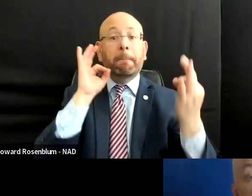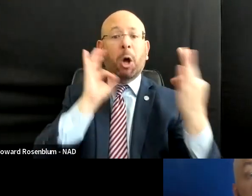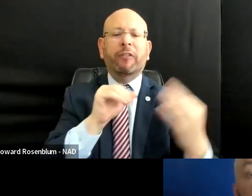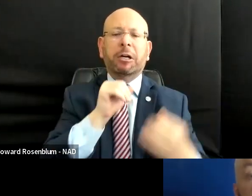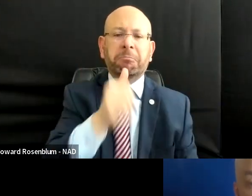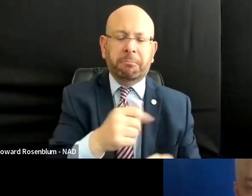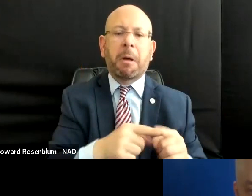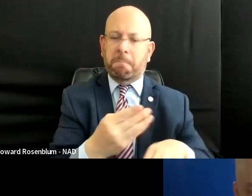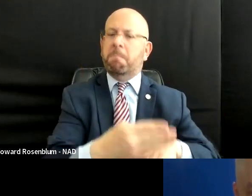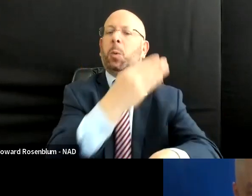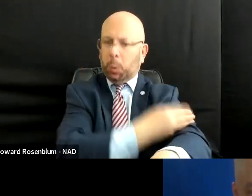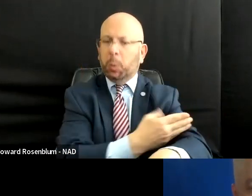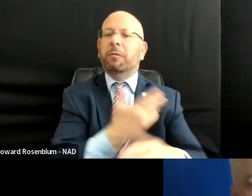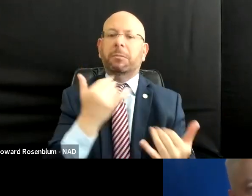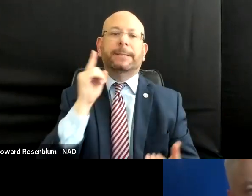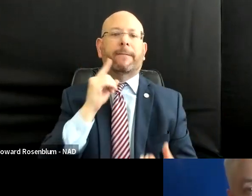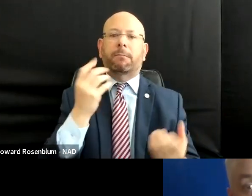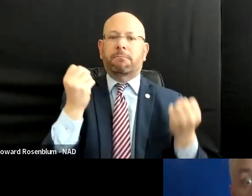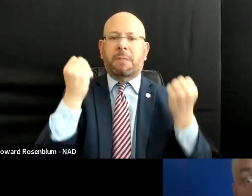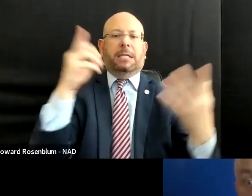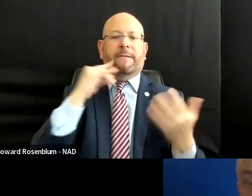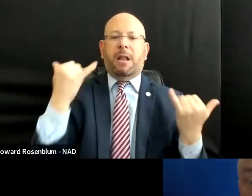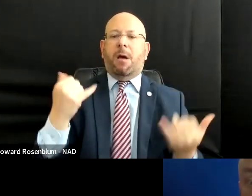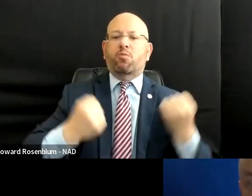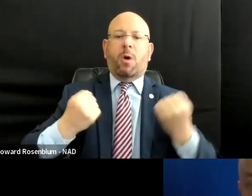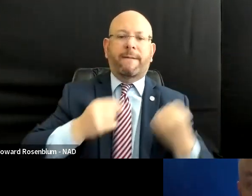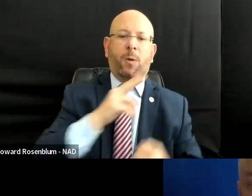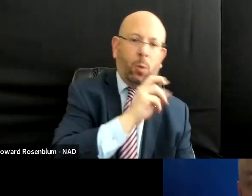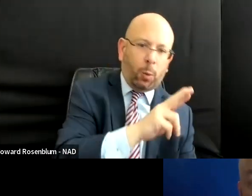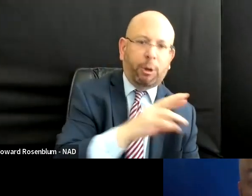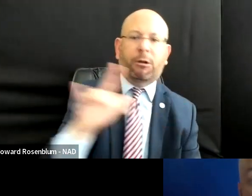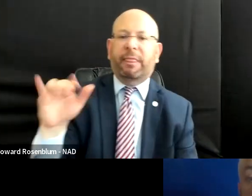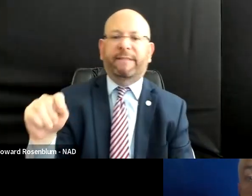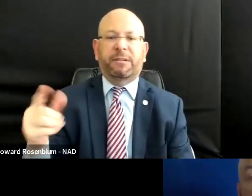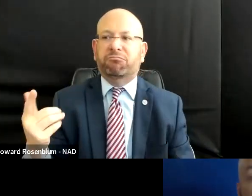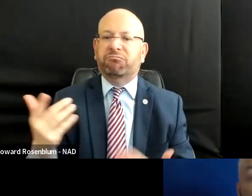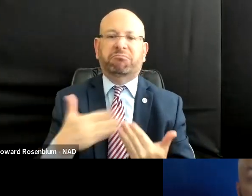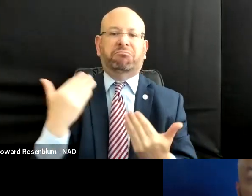an opportunity for them. So Uber made those changes so it was not a call but a text to those Deaf